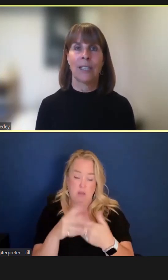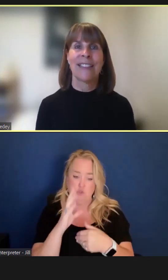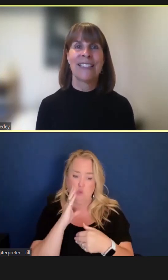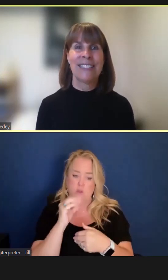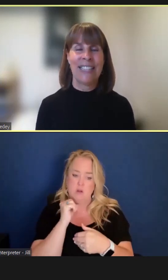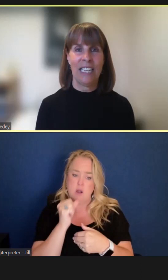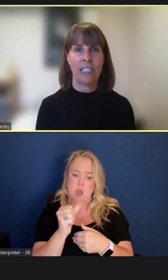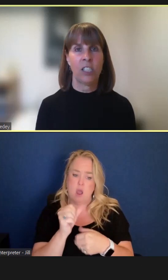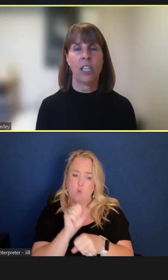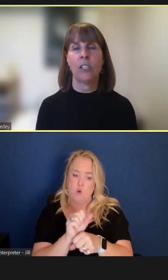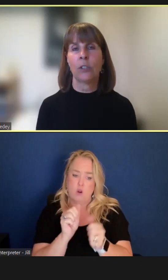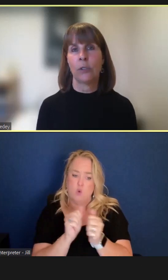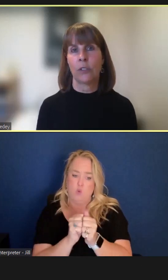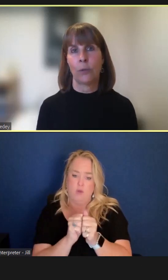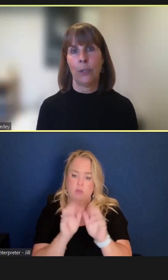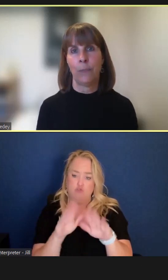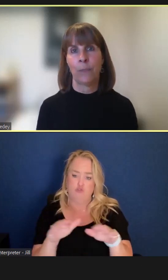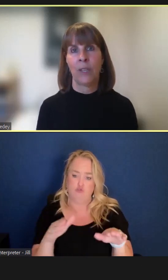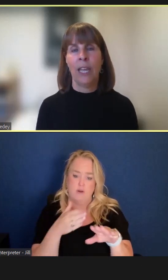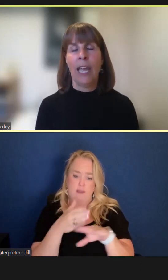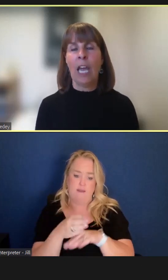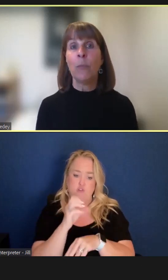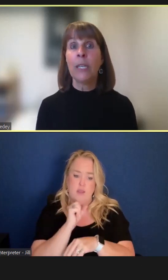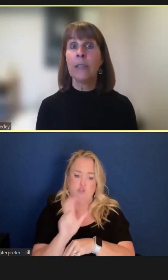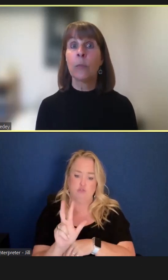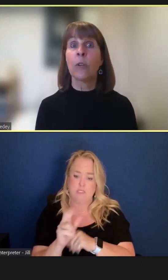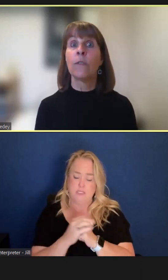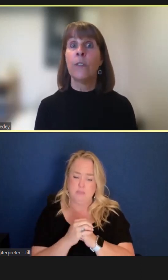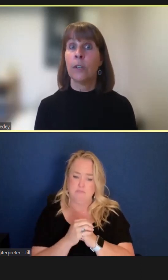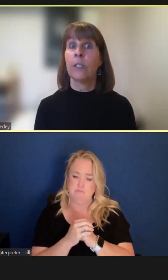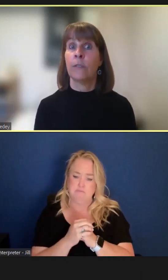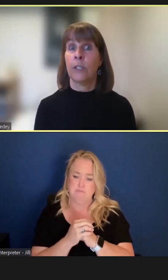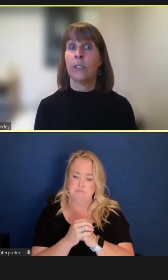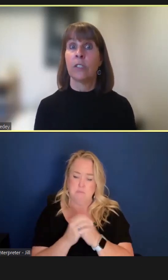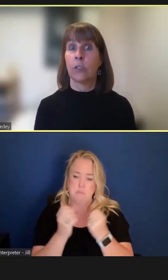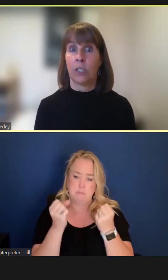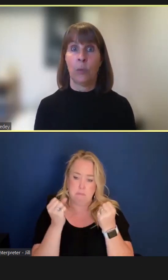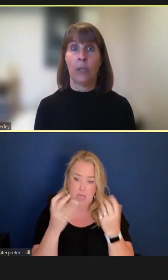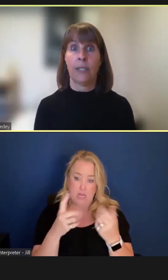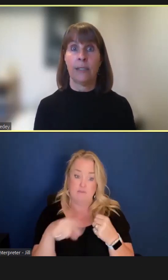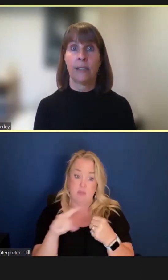the day the child turns three and many of them are very very strict about this